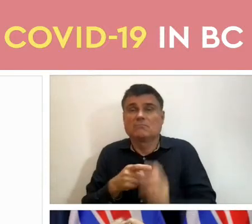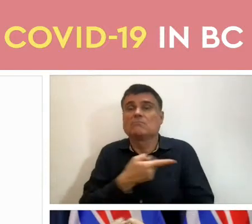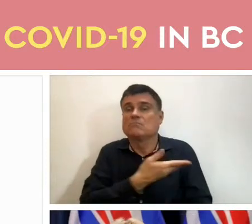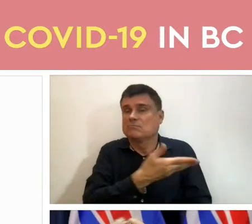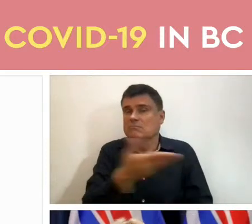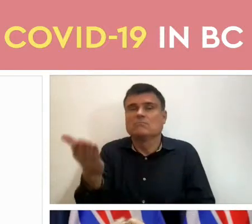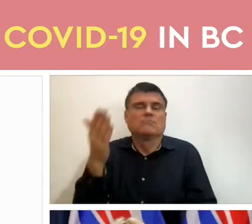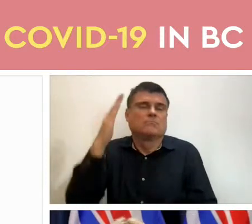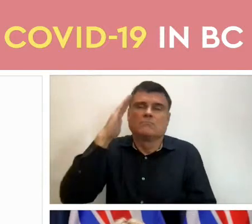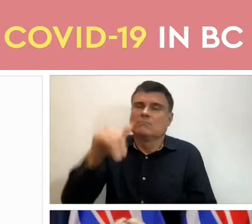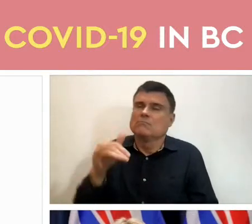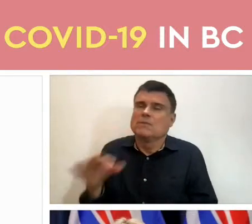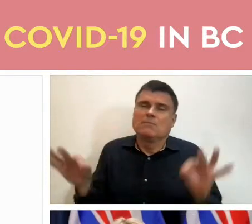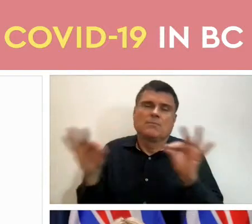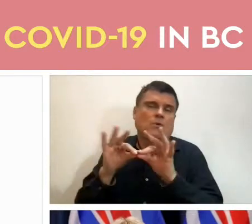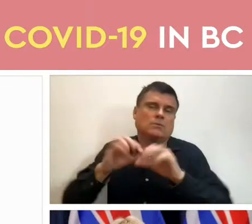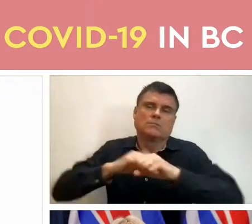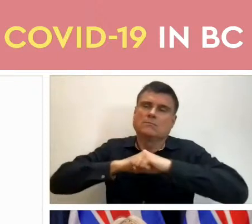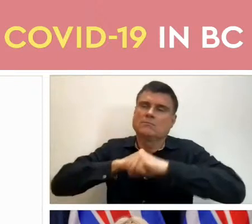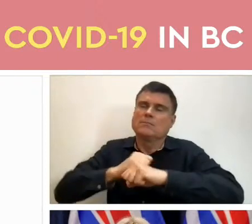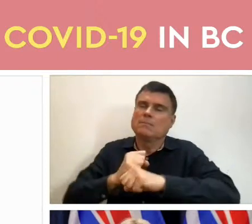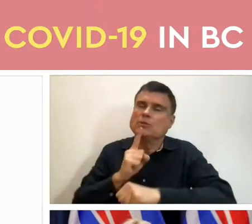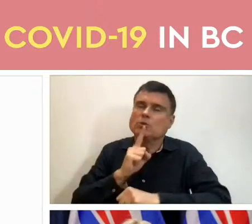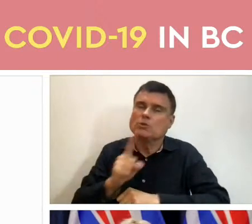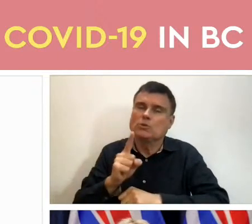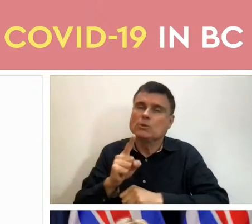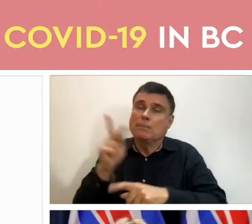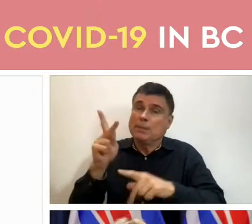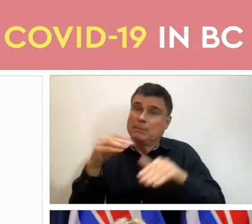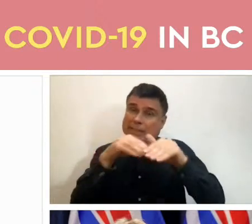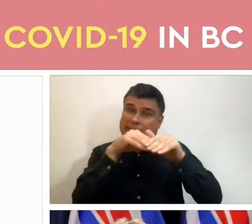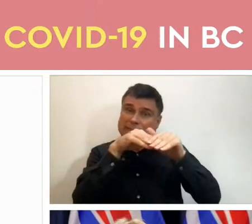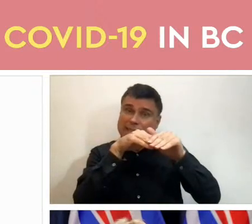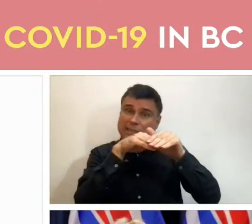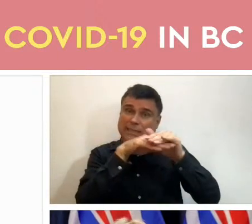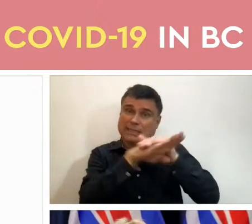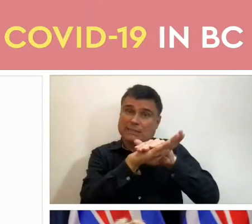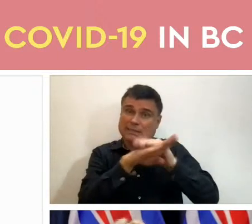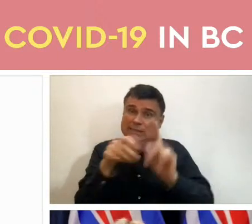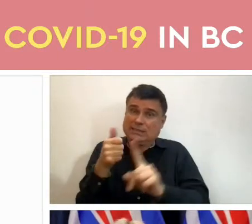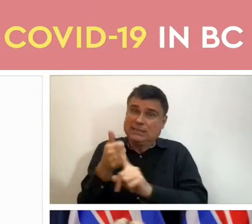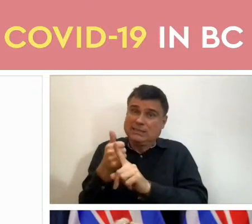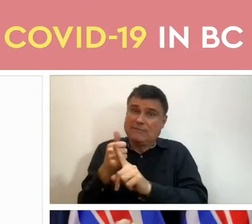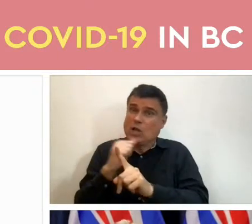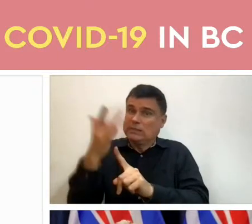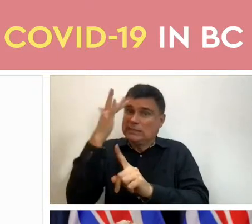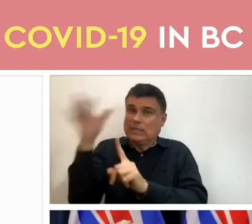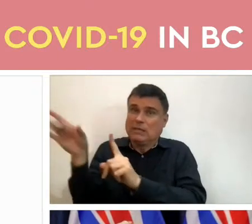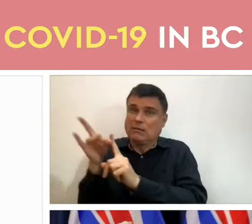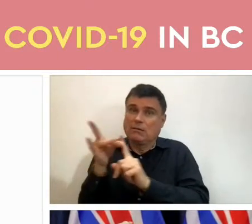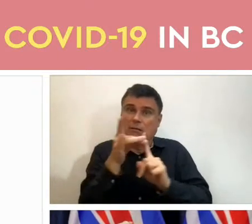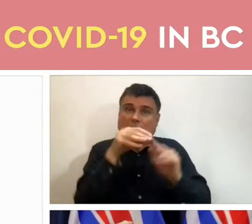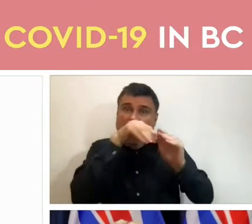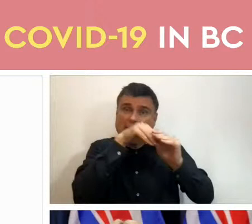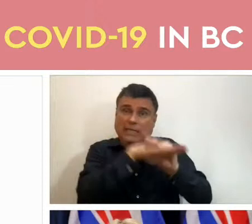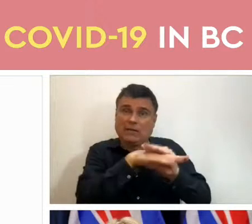in are not infected and we are going to be adding this